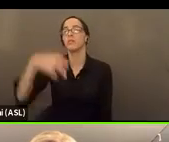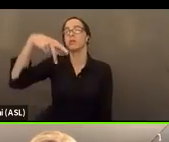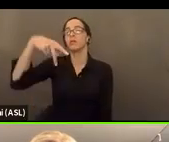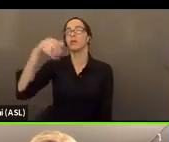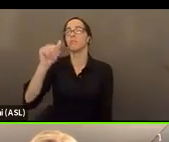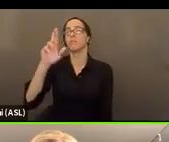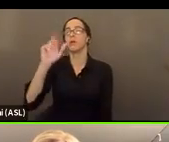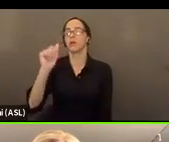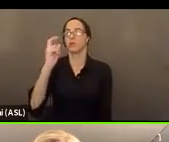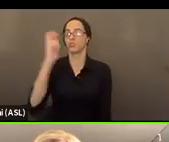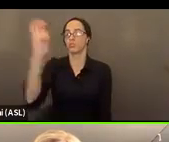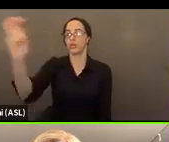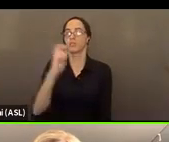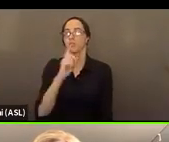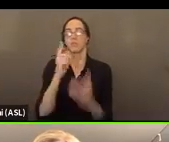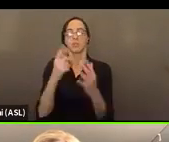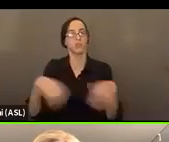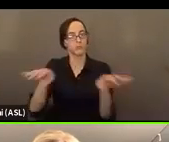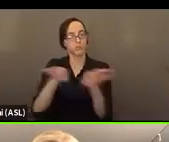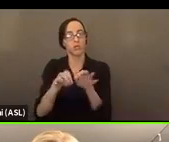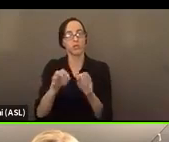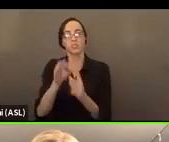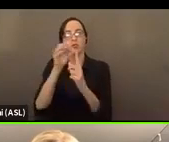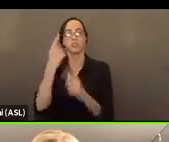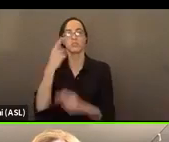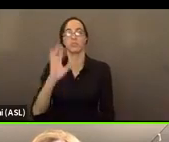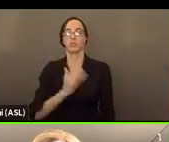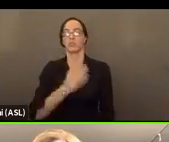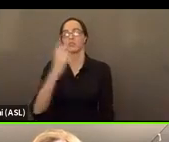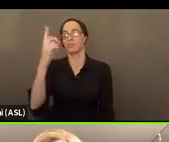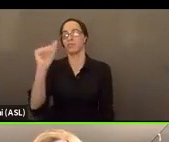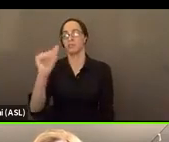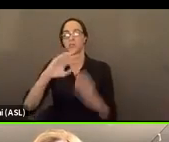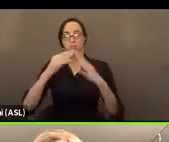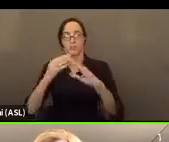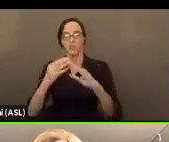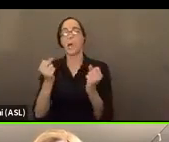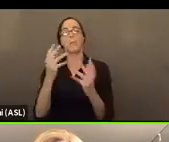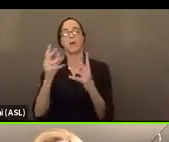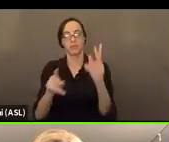especially for our disabled community and a lot more people qualify than actually realize